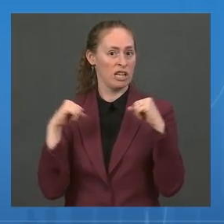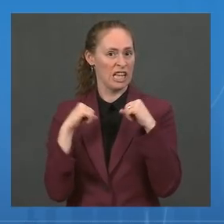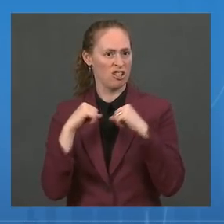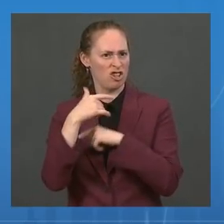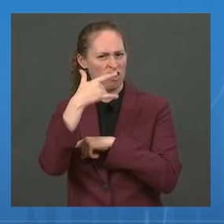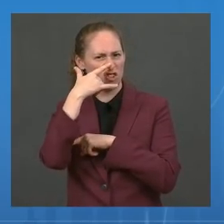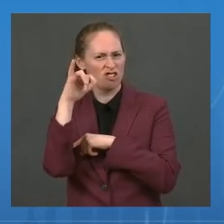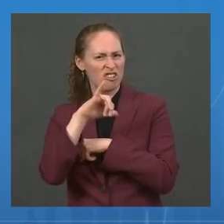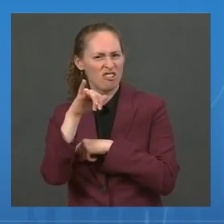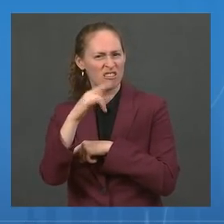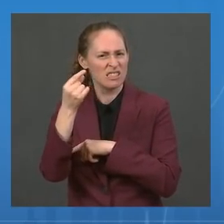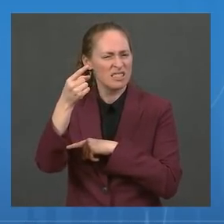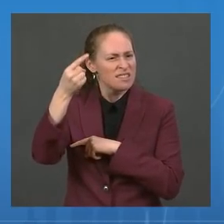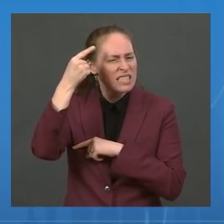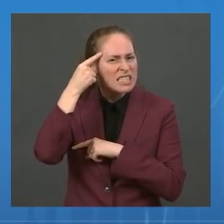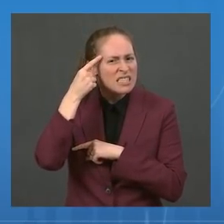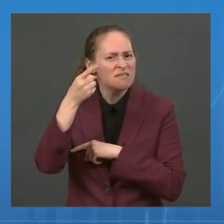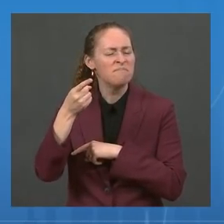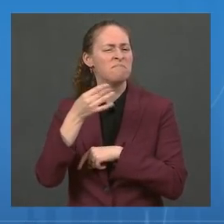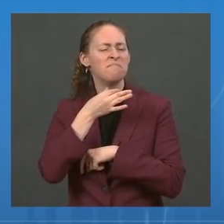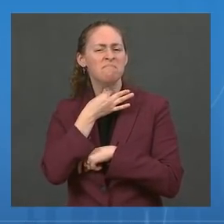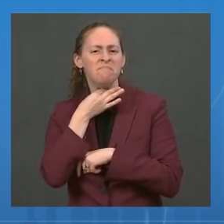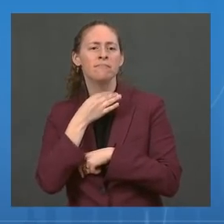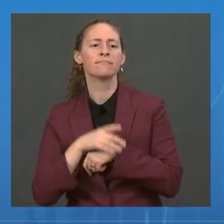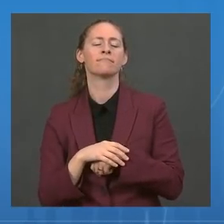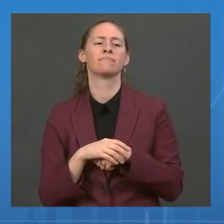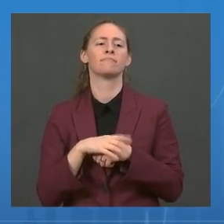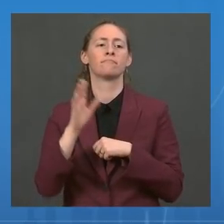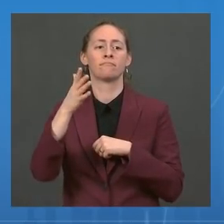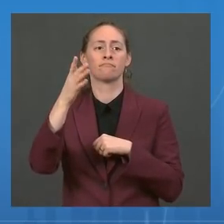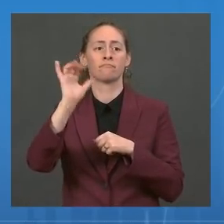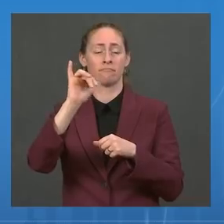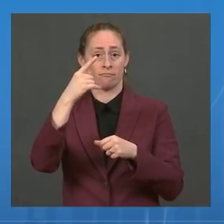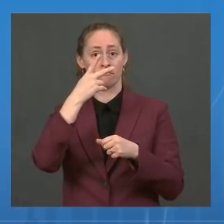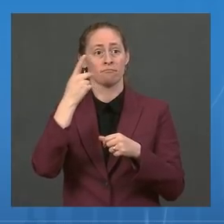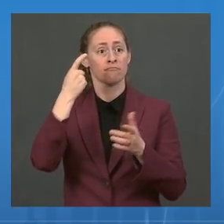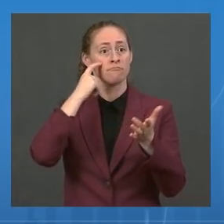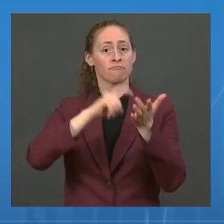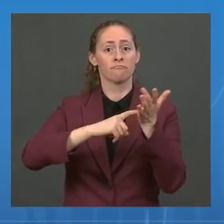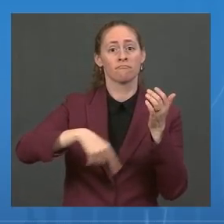that have come out showing that fully vaccinated people are still significantly altering their lives,